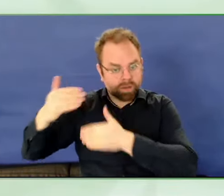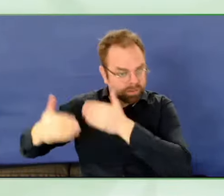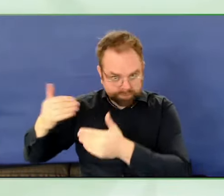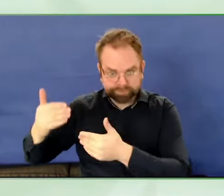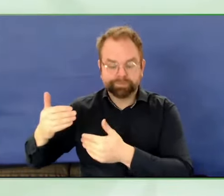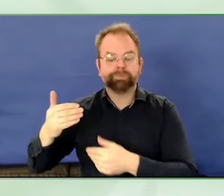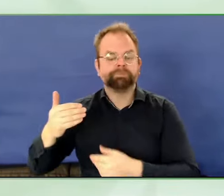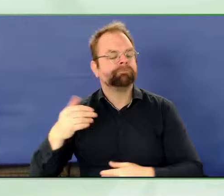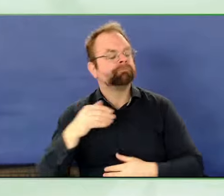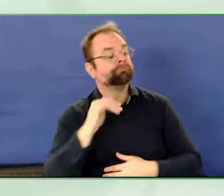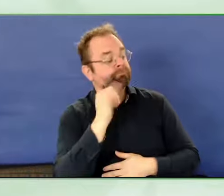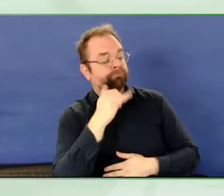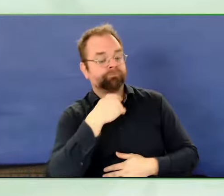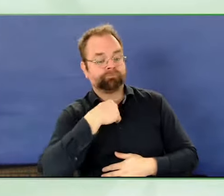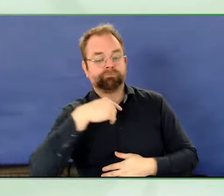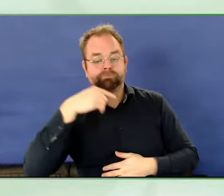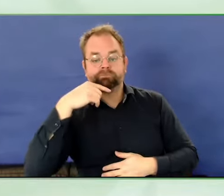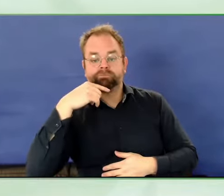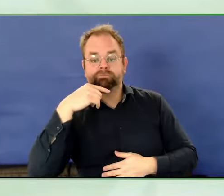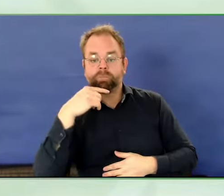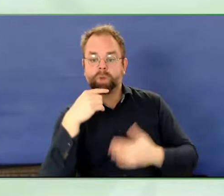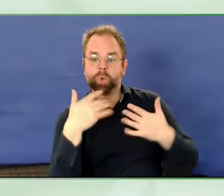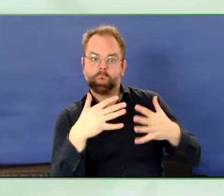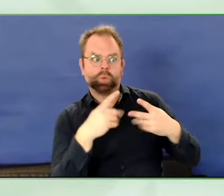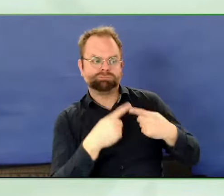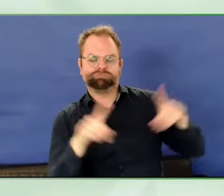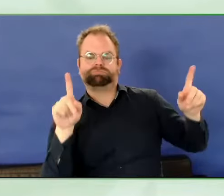They installed three primary pillars for that act.